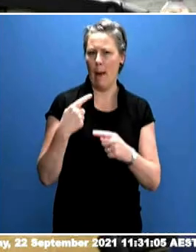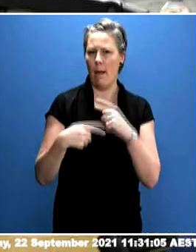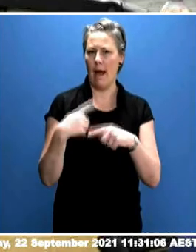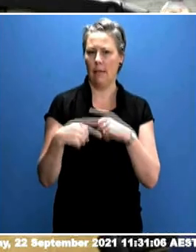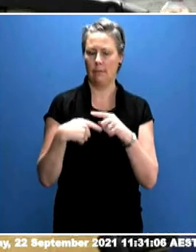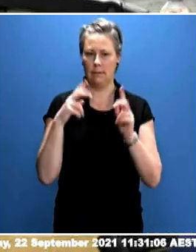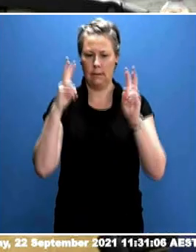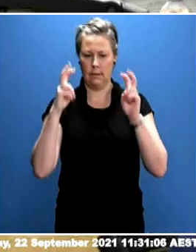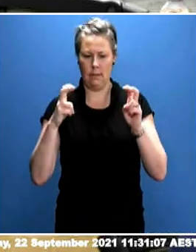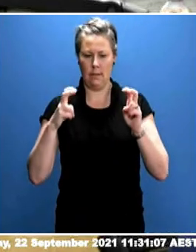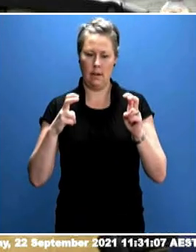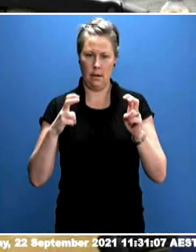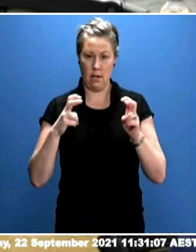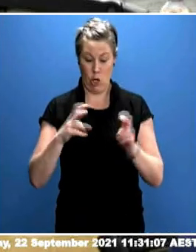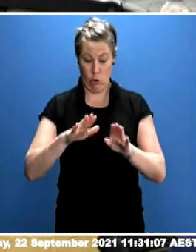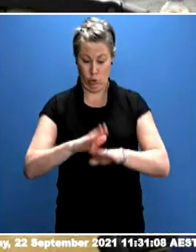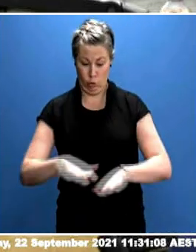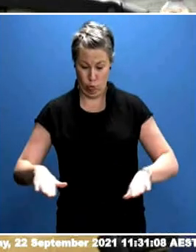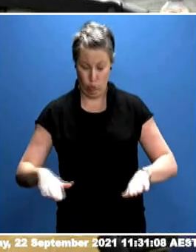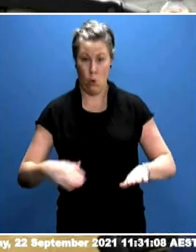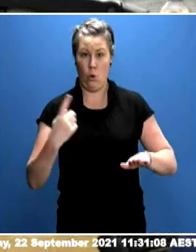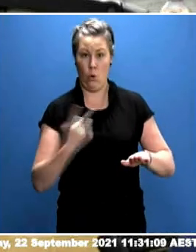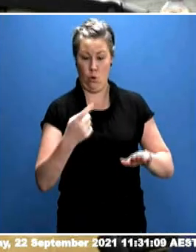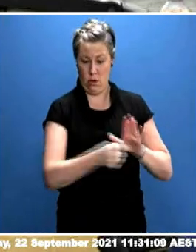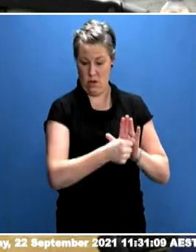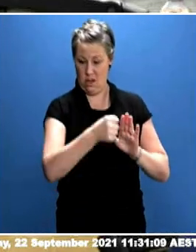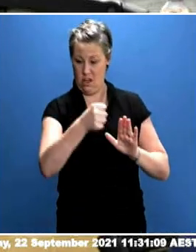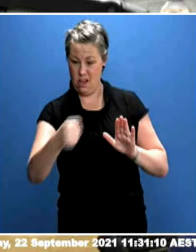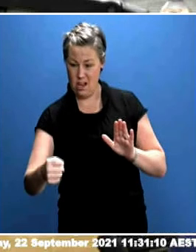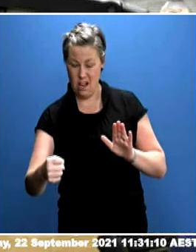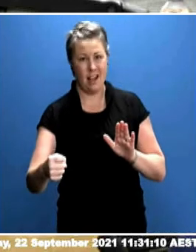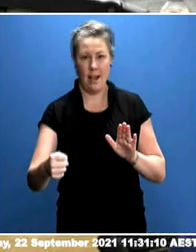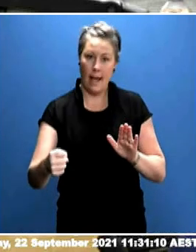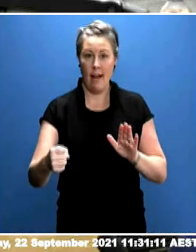the lived experience of children in care being depressingly predictable,